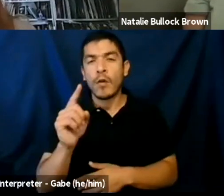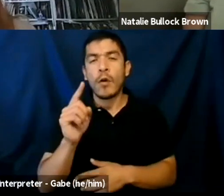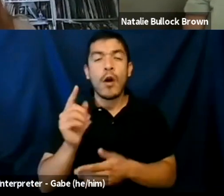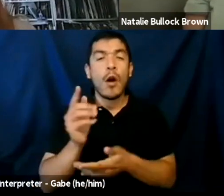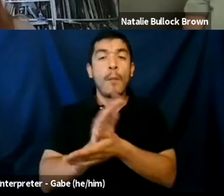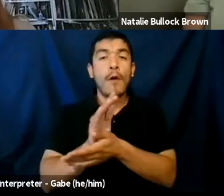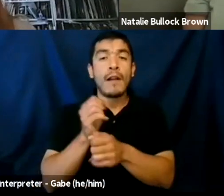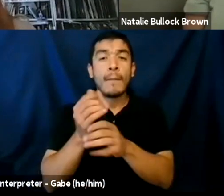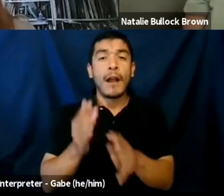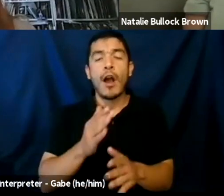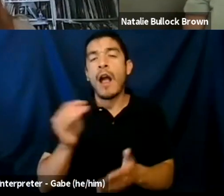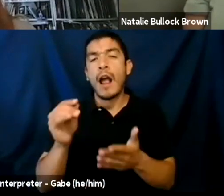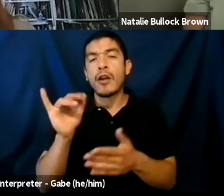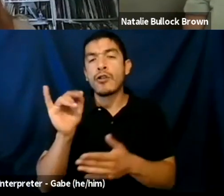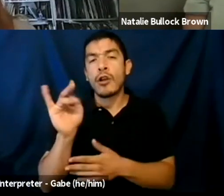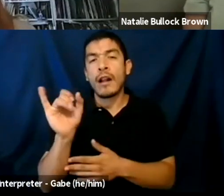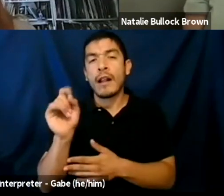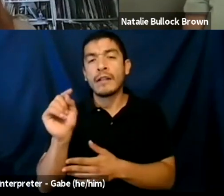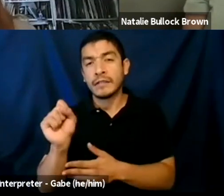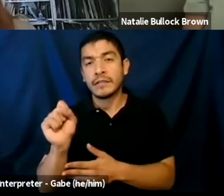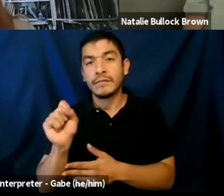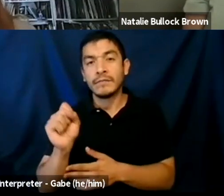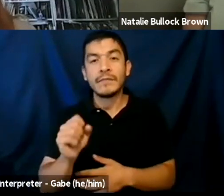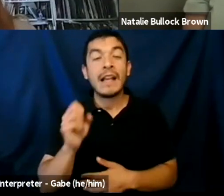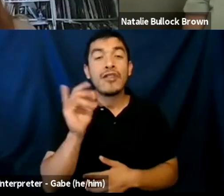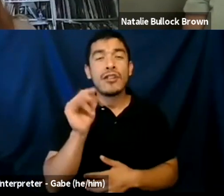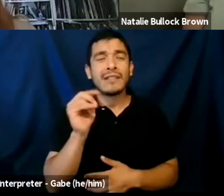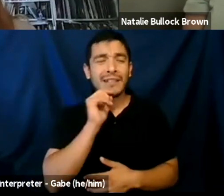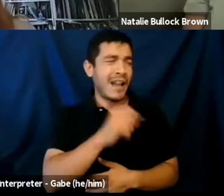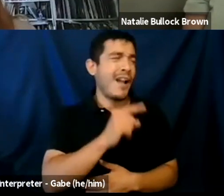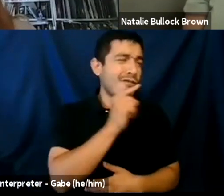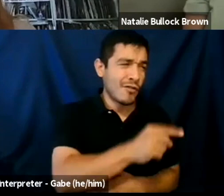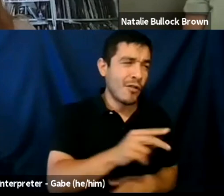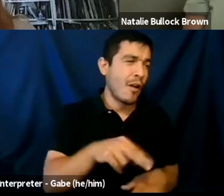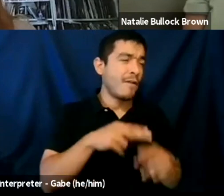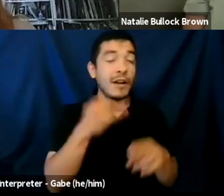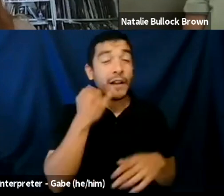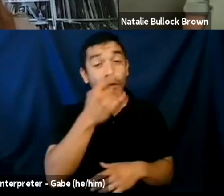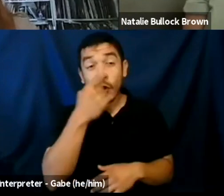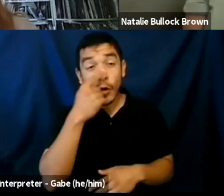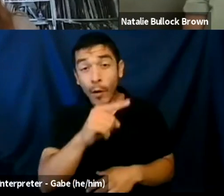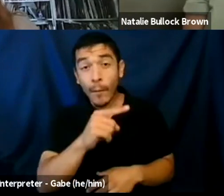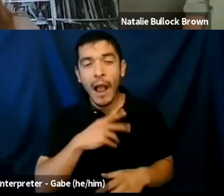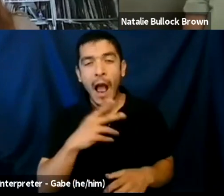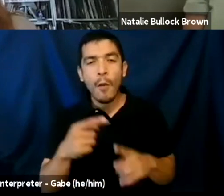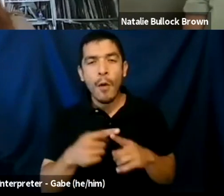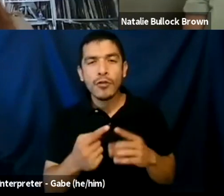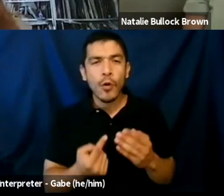Yes, sure. So, actually, if you don't mind, I kind of want to just back up to sort of what was out there when we did our research,